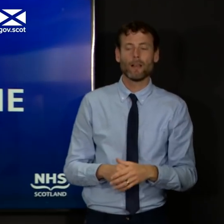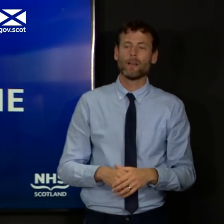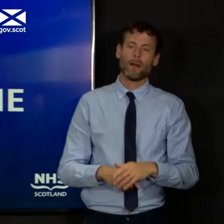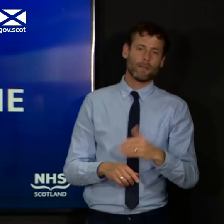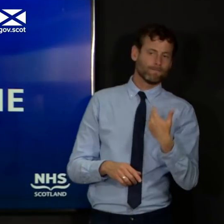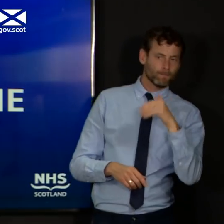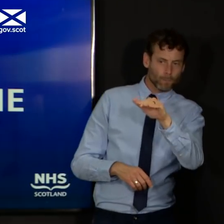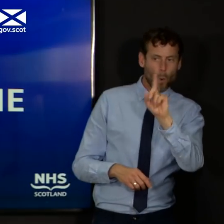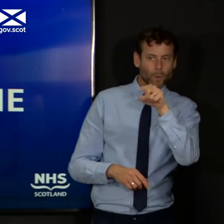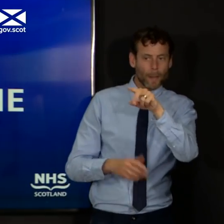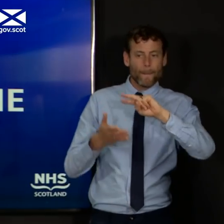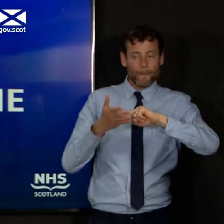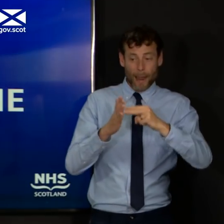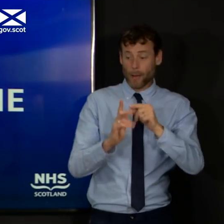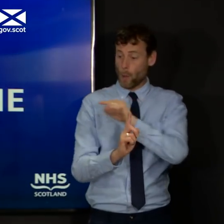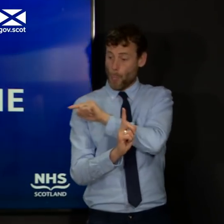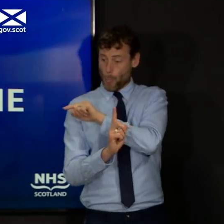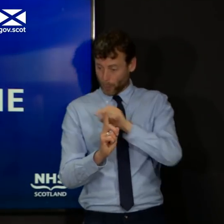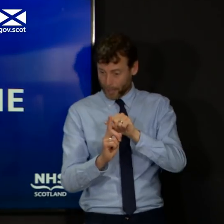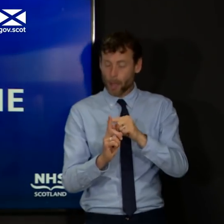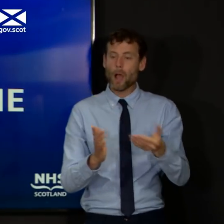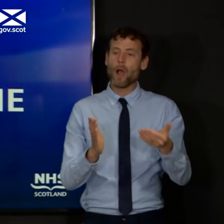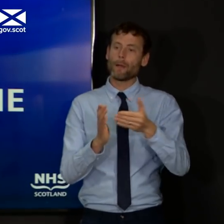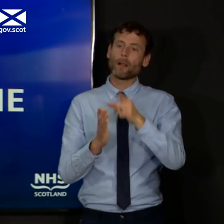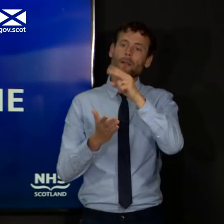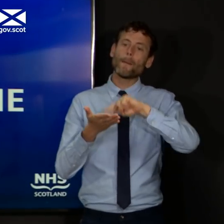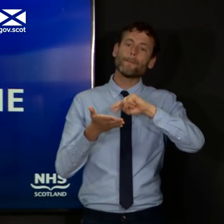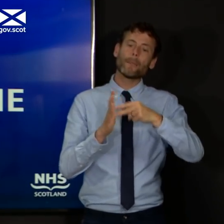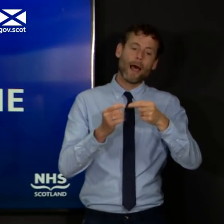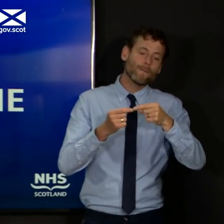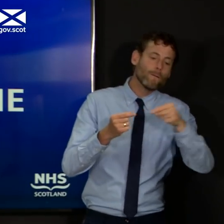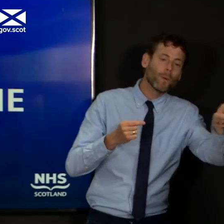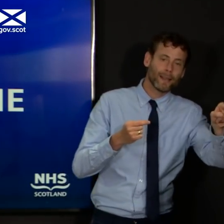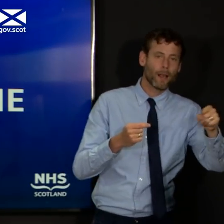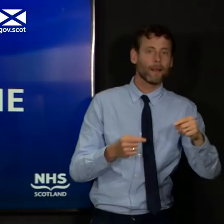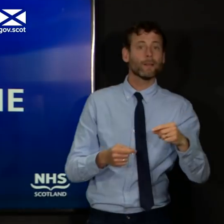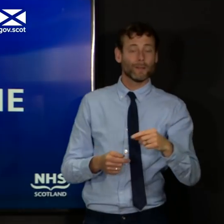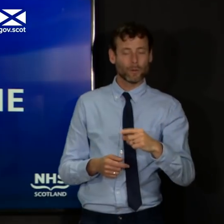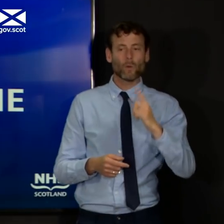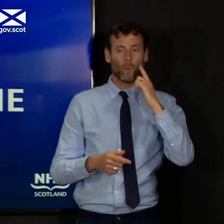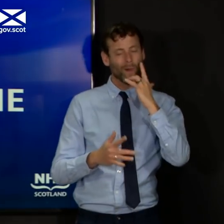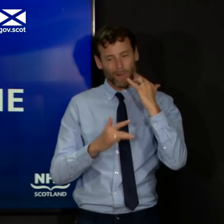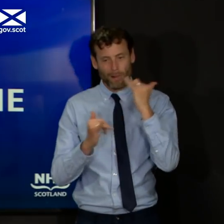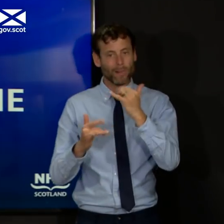do for the following week. And that is the data that with increasing validation and improvement,